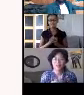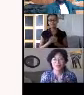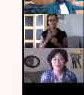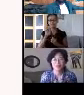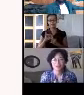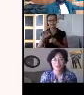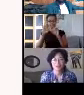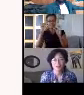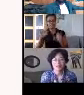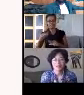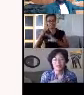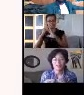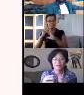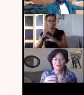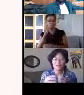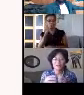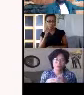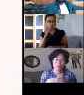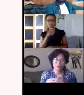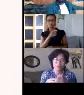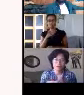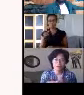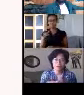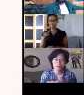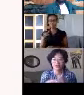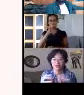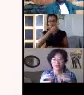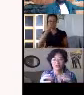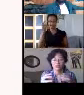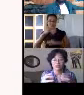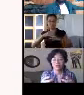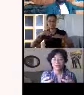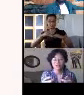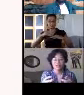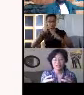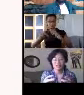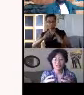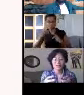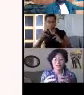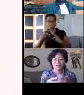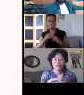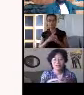Indigenous people. And if we were to do our community organizing structure, organizations